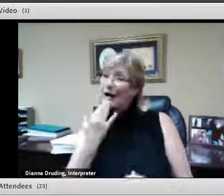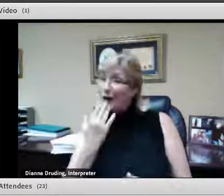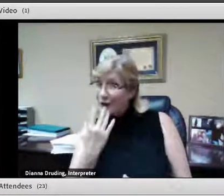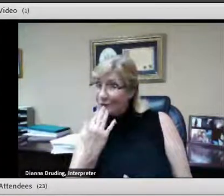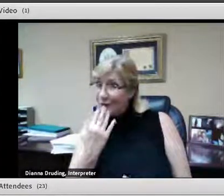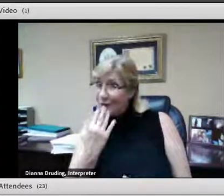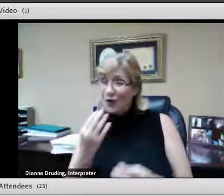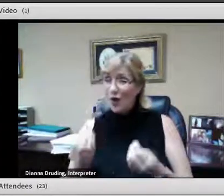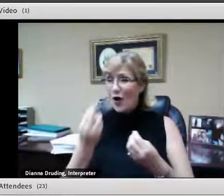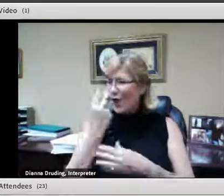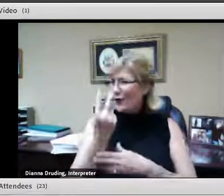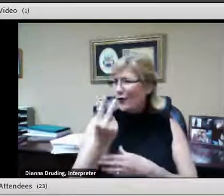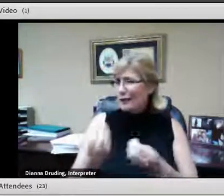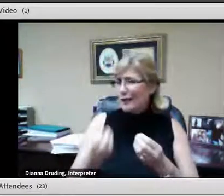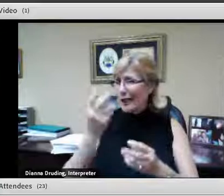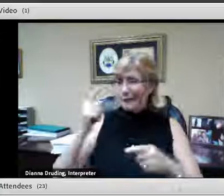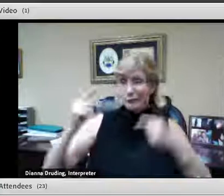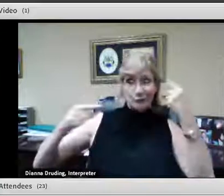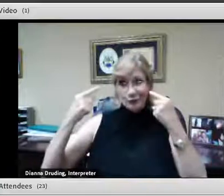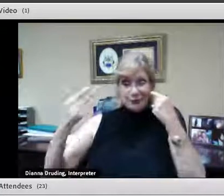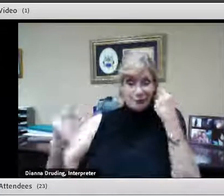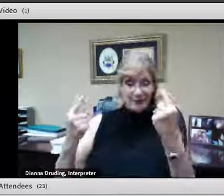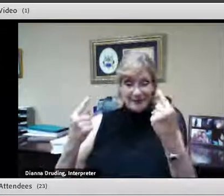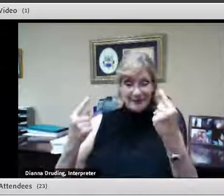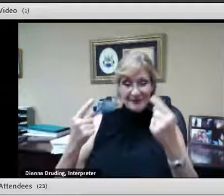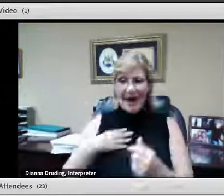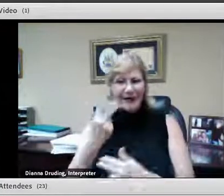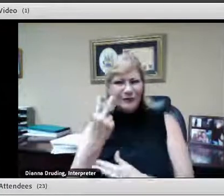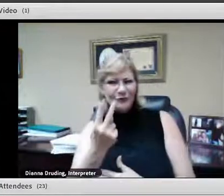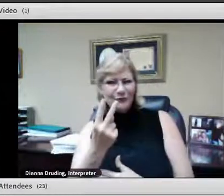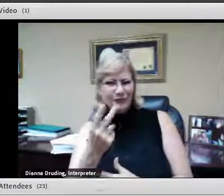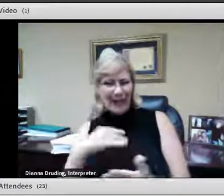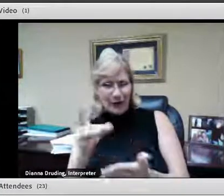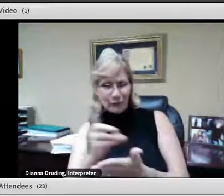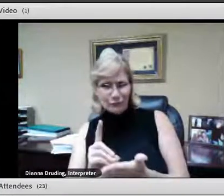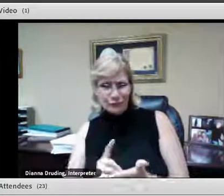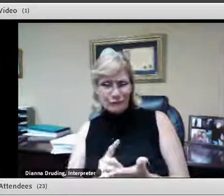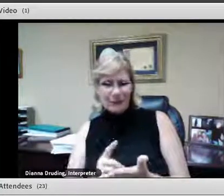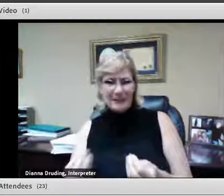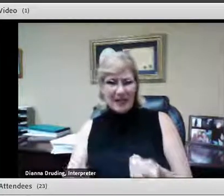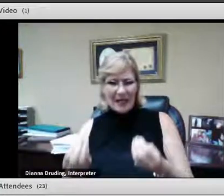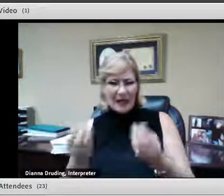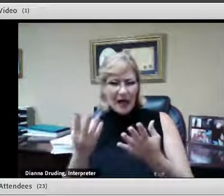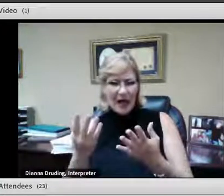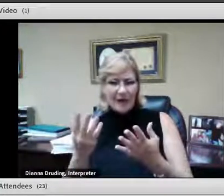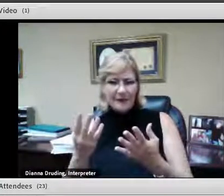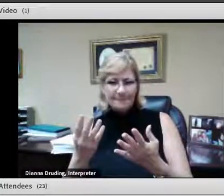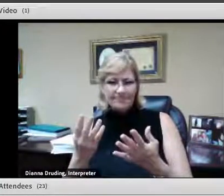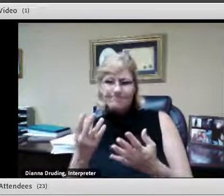Looks a little bit crazy. And you see, our description there has a lot of kind of opposites --